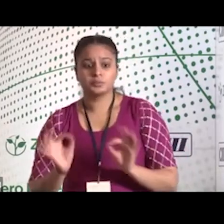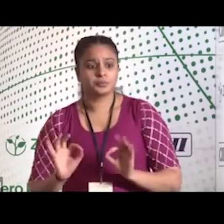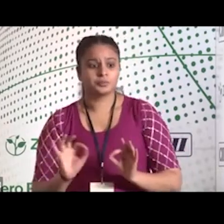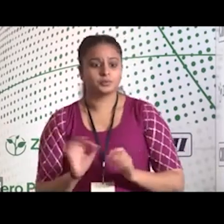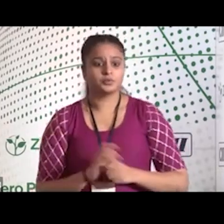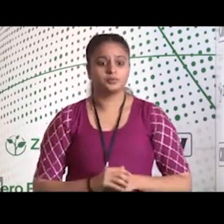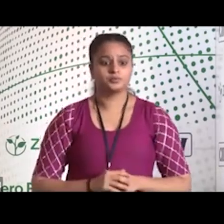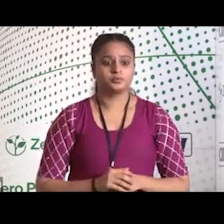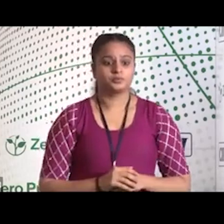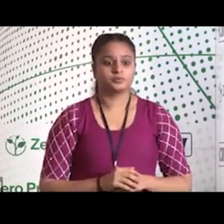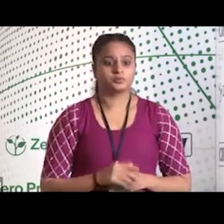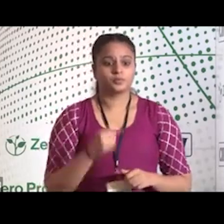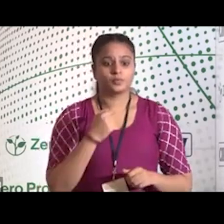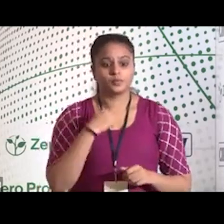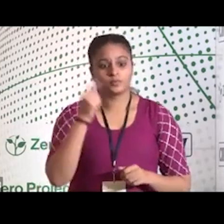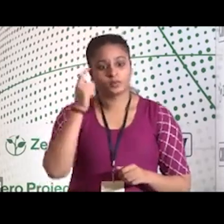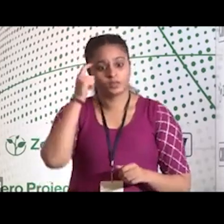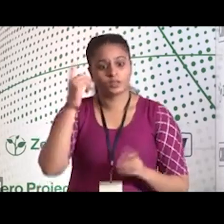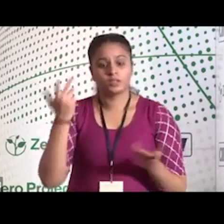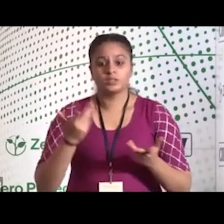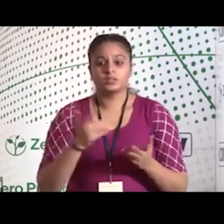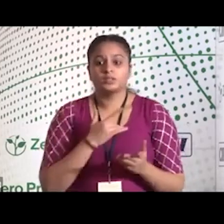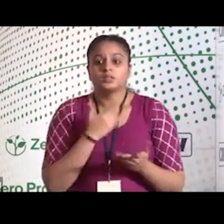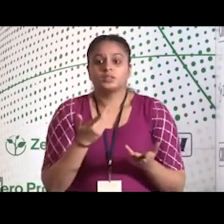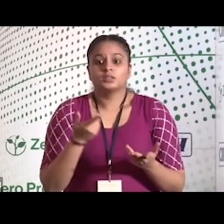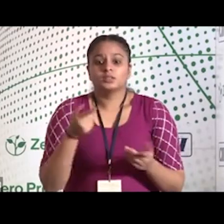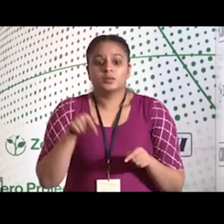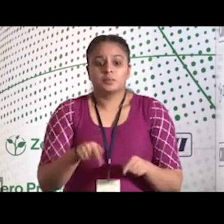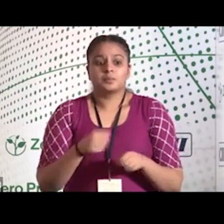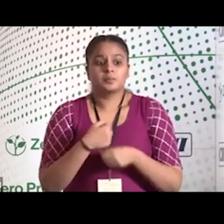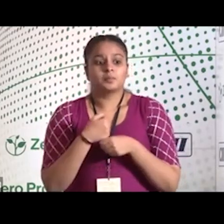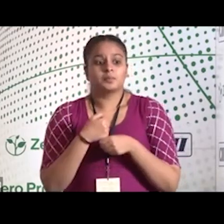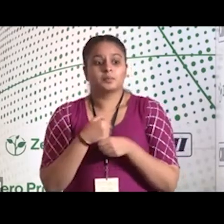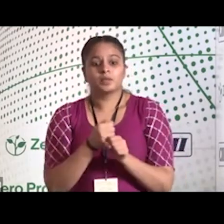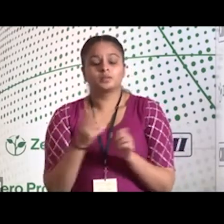And I think what this realization has meant for us is